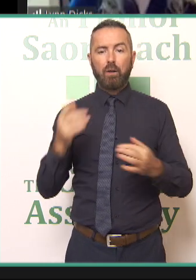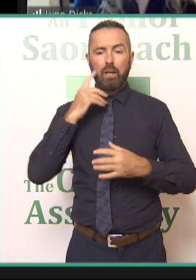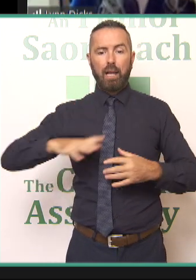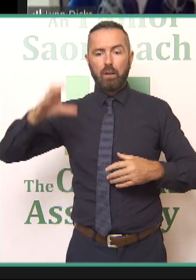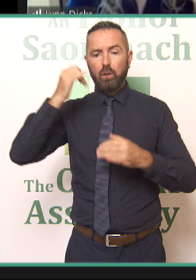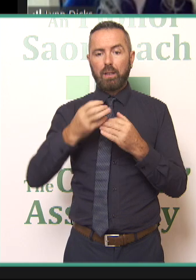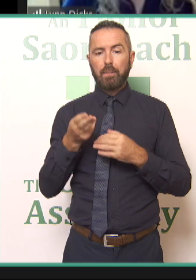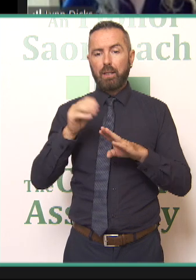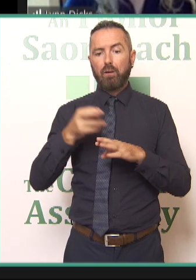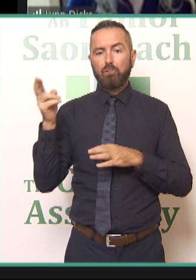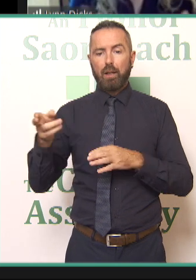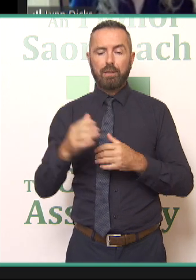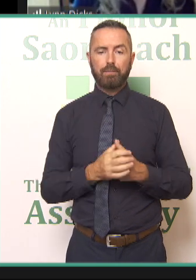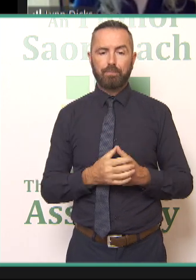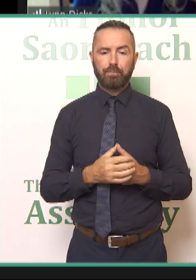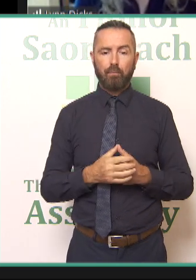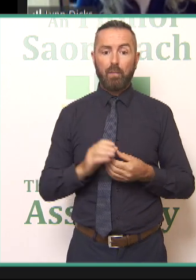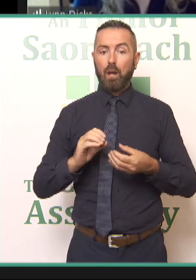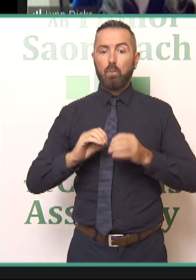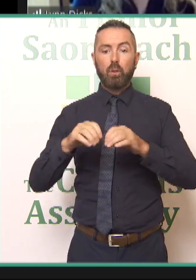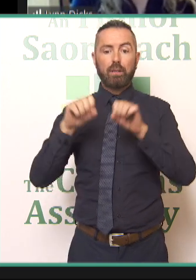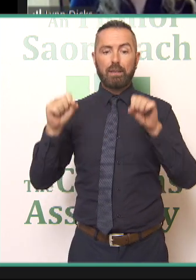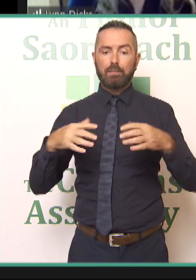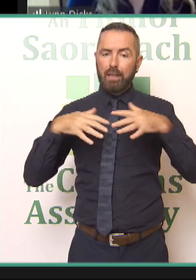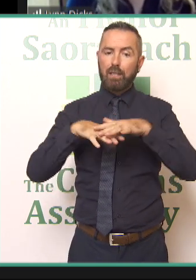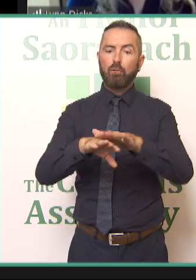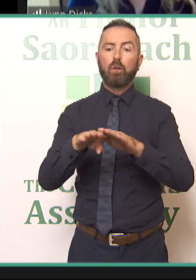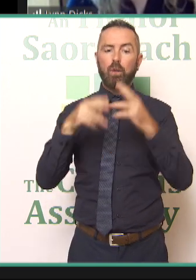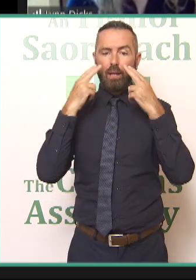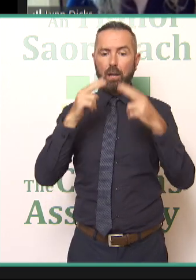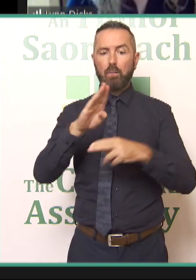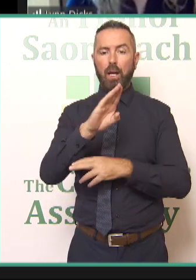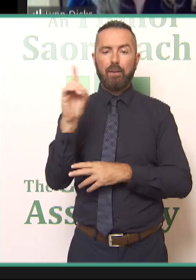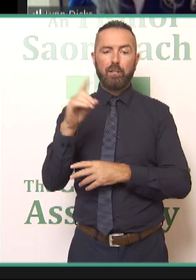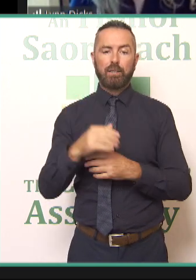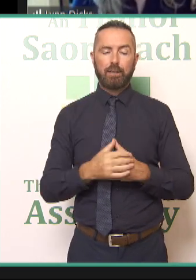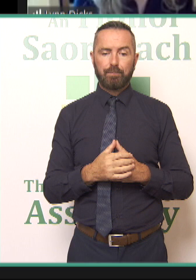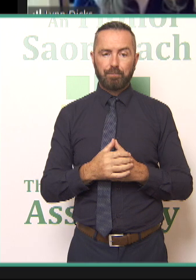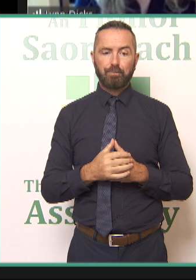picture on the right productive system integrated with Native biodiversity and it's not going to